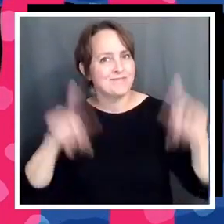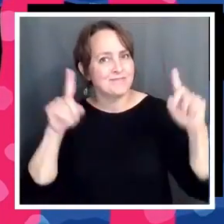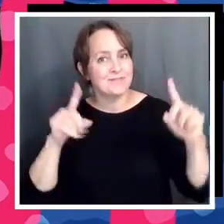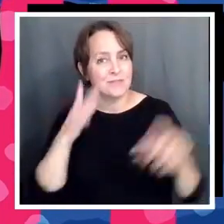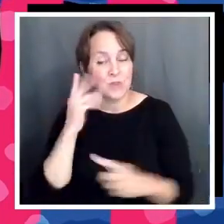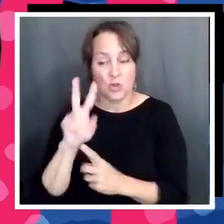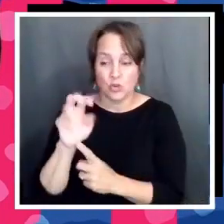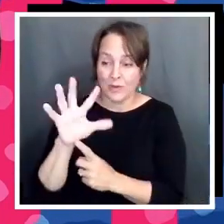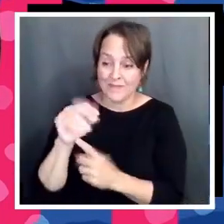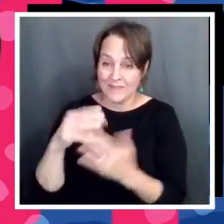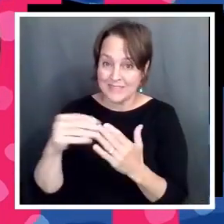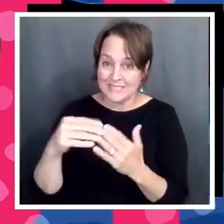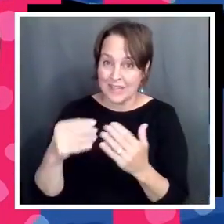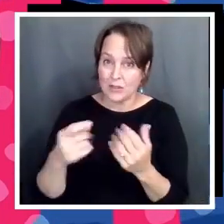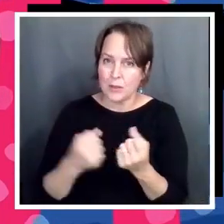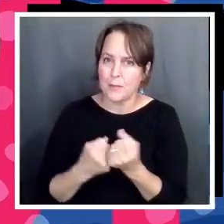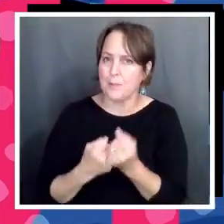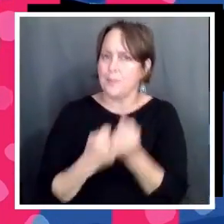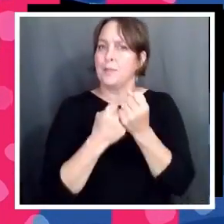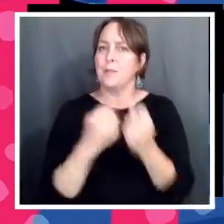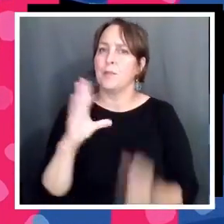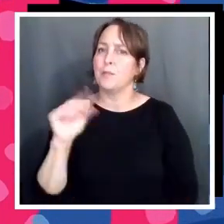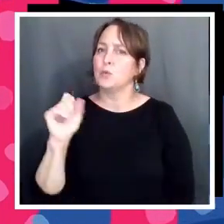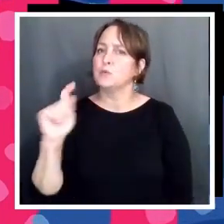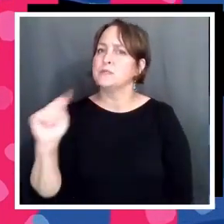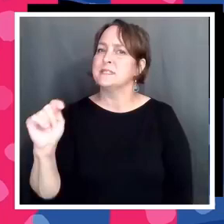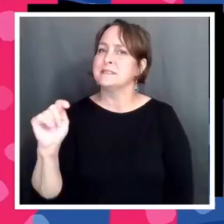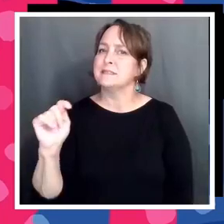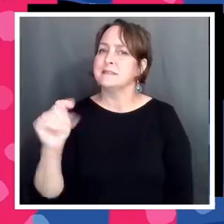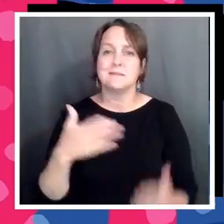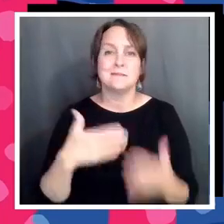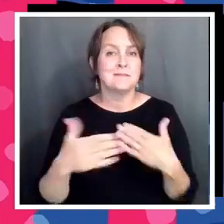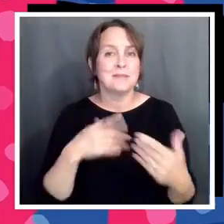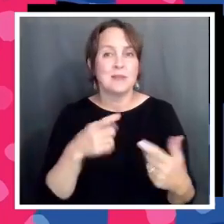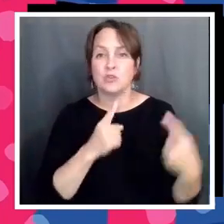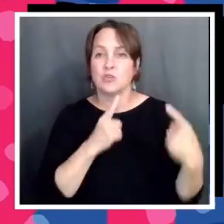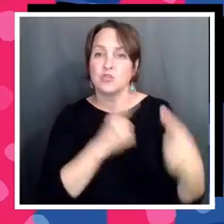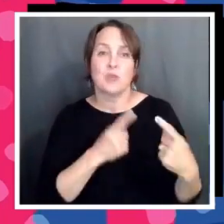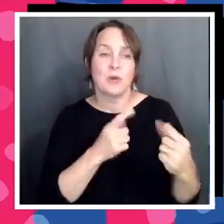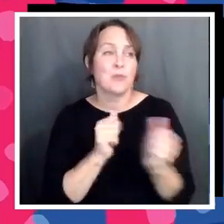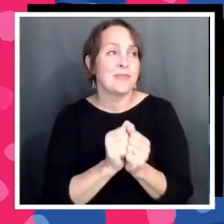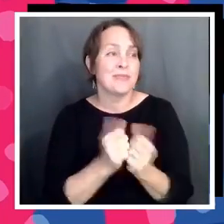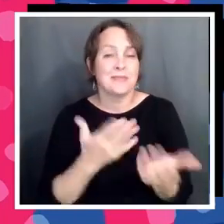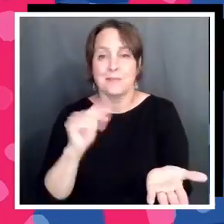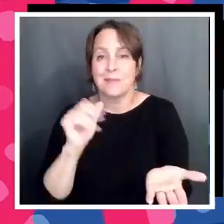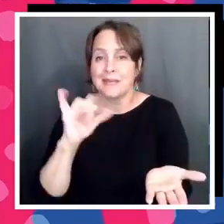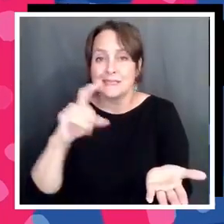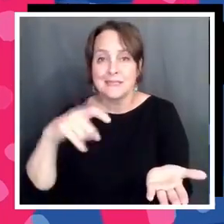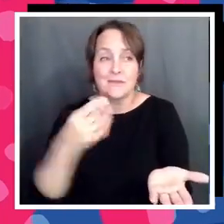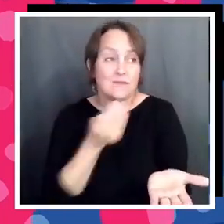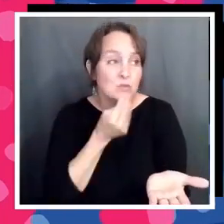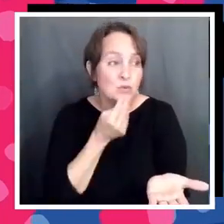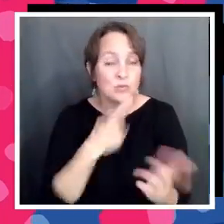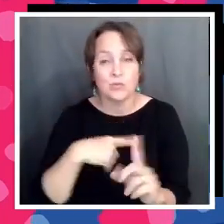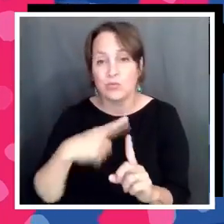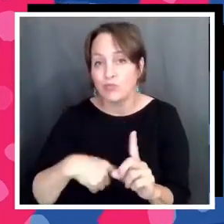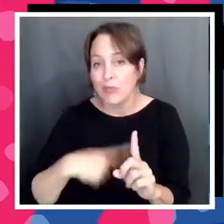TO HELP ALL FAMILIES SUCCEED.